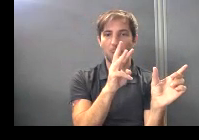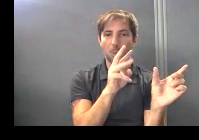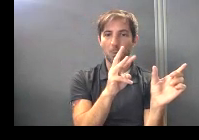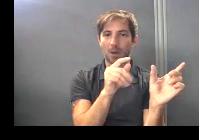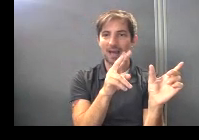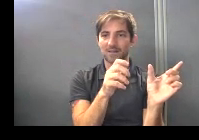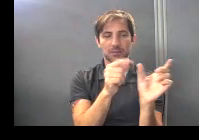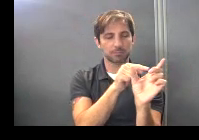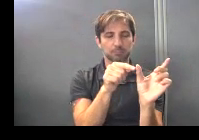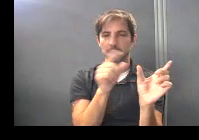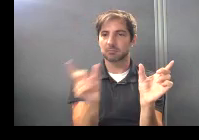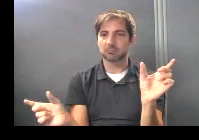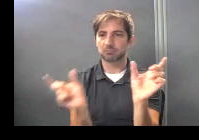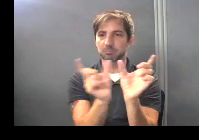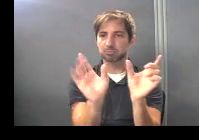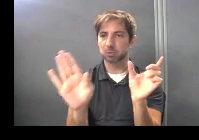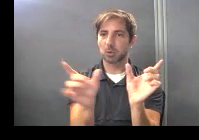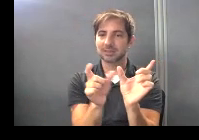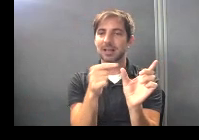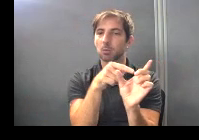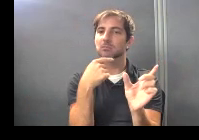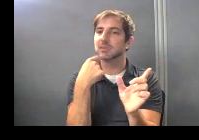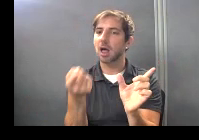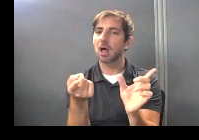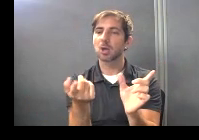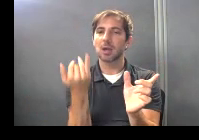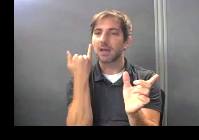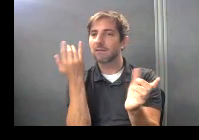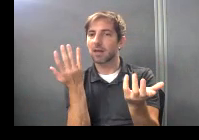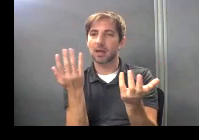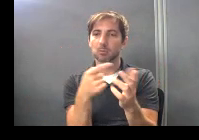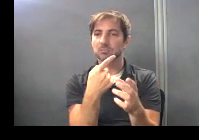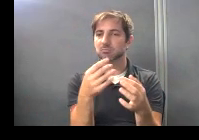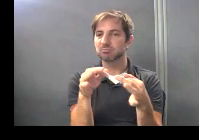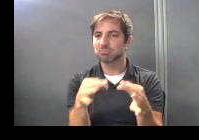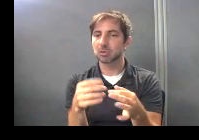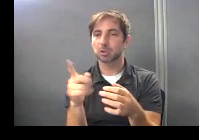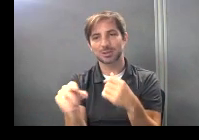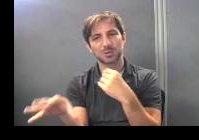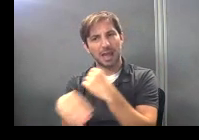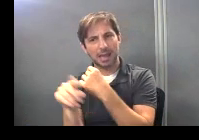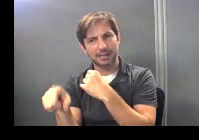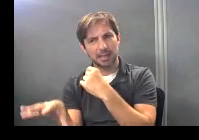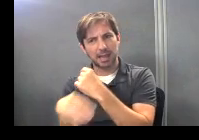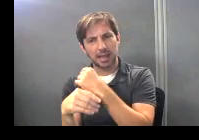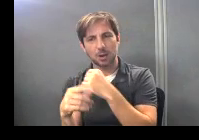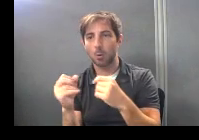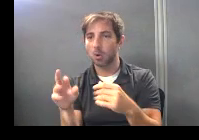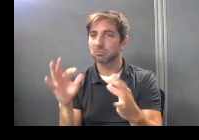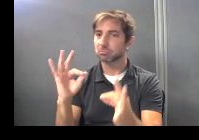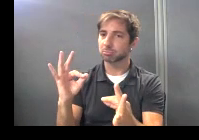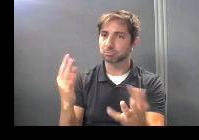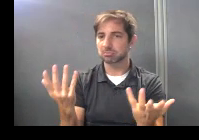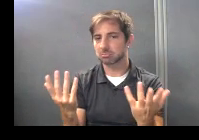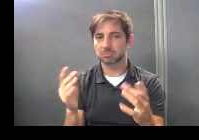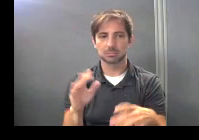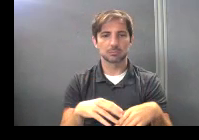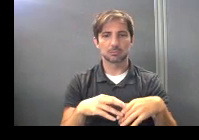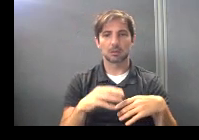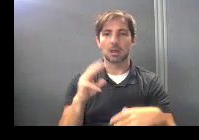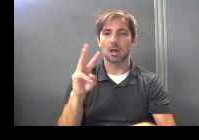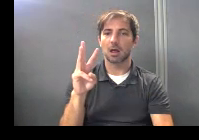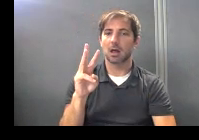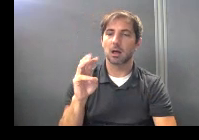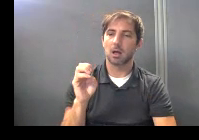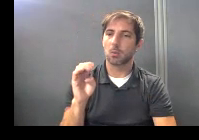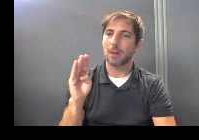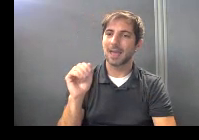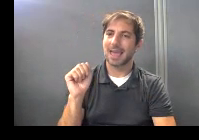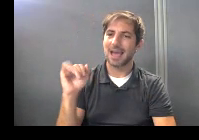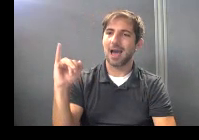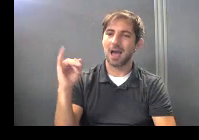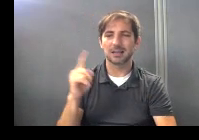THERE IS THE WEB ACCESSIBILITY INITIATIVE W 3.ORG,/WAI THAT HAS OTHER RESOURCES.